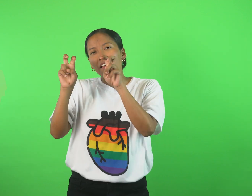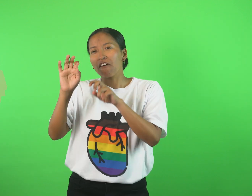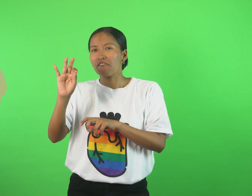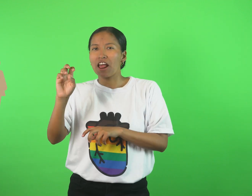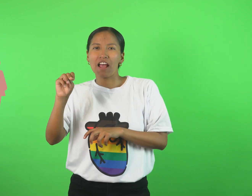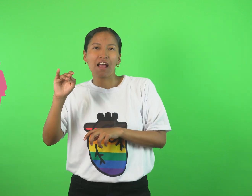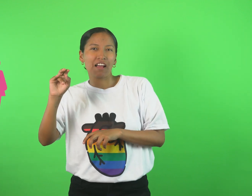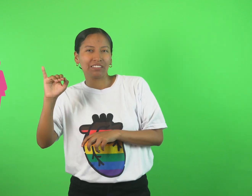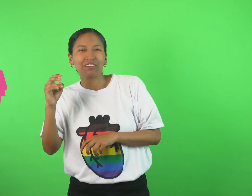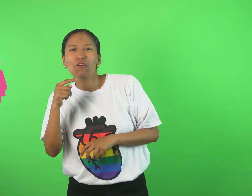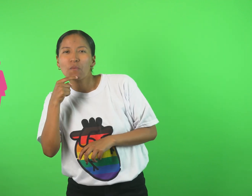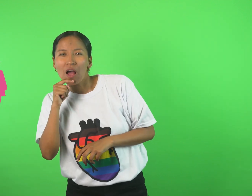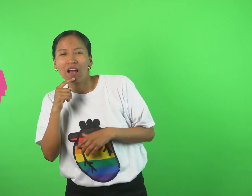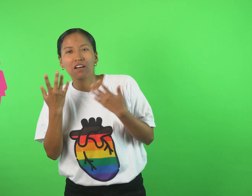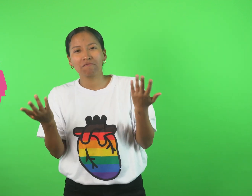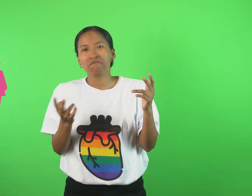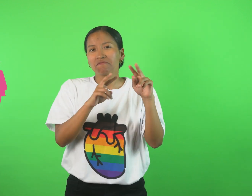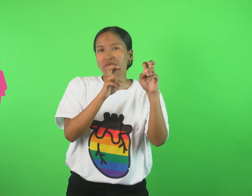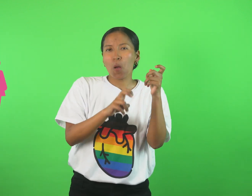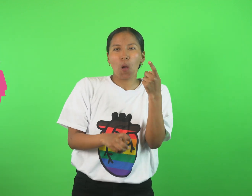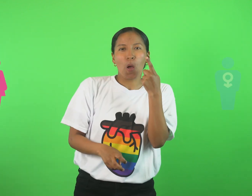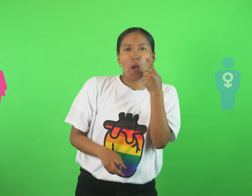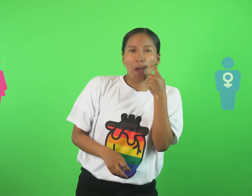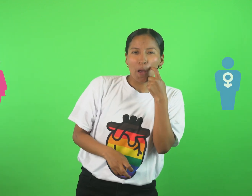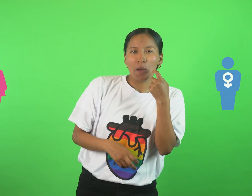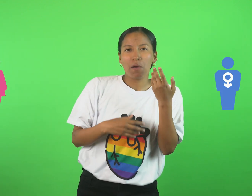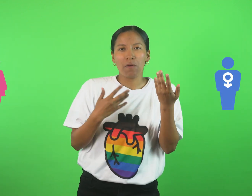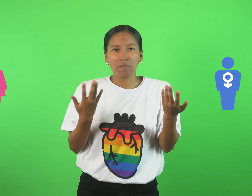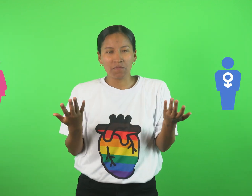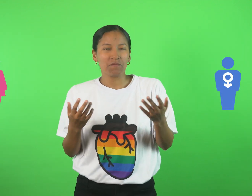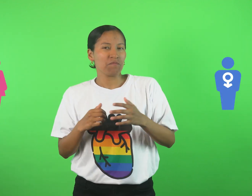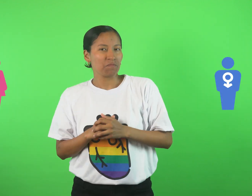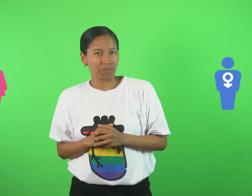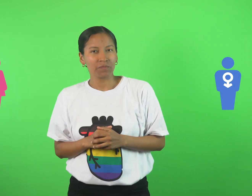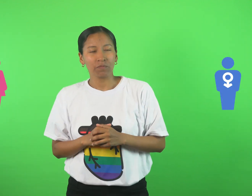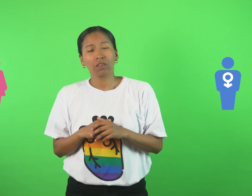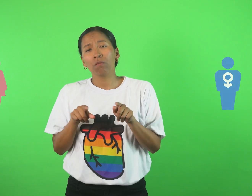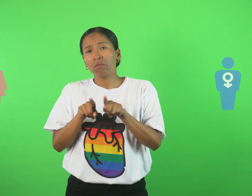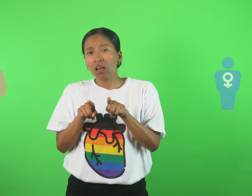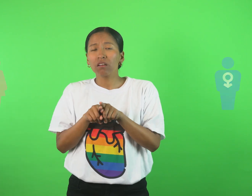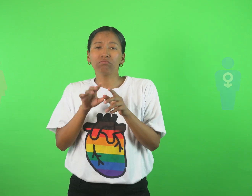‘feminine’ or ‘masculine’,